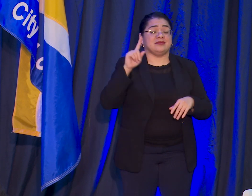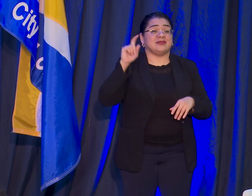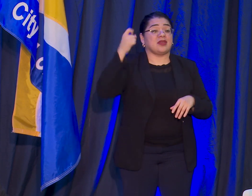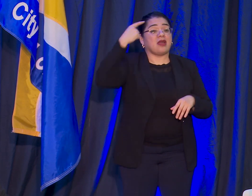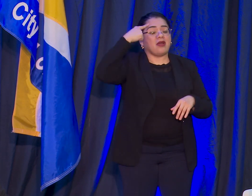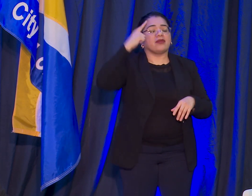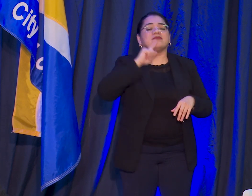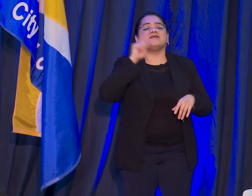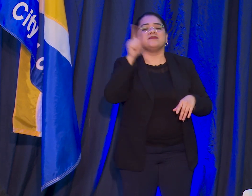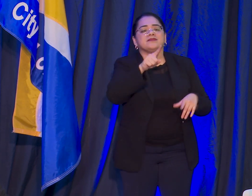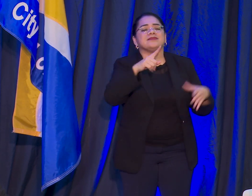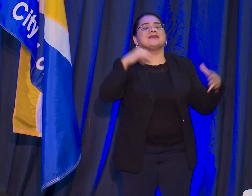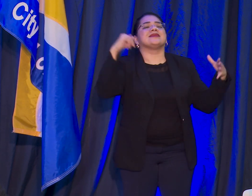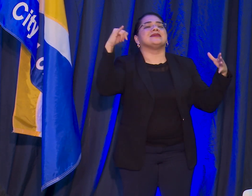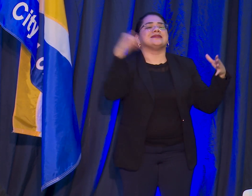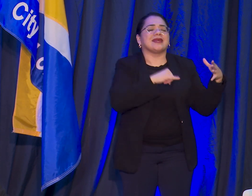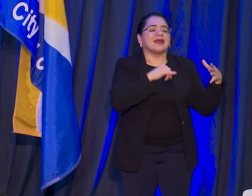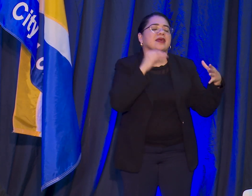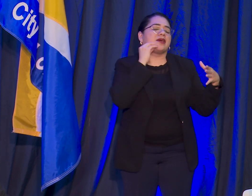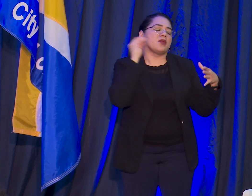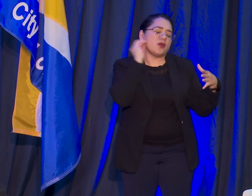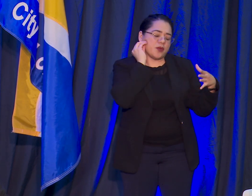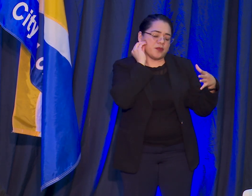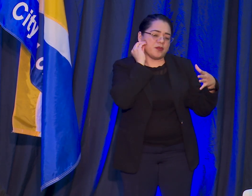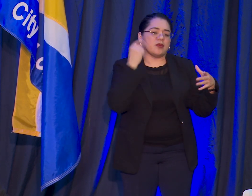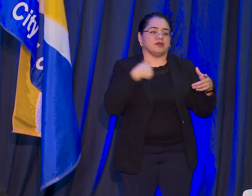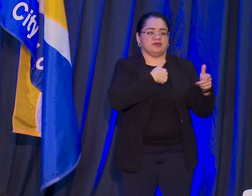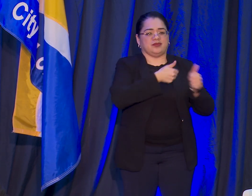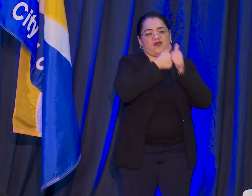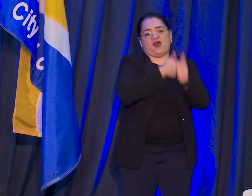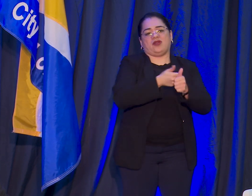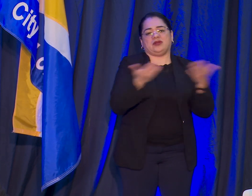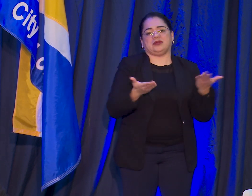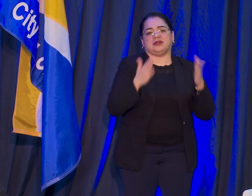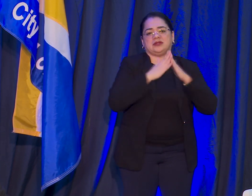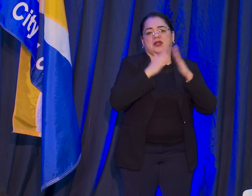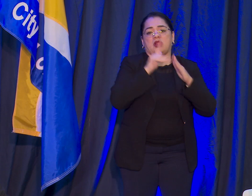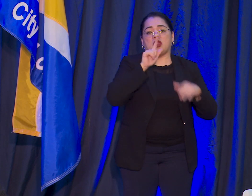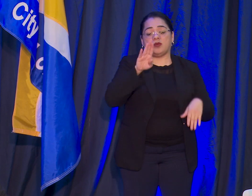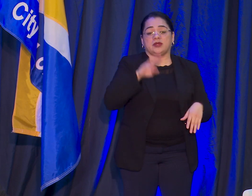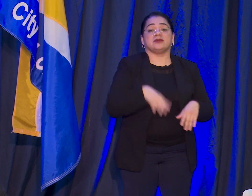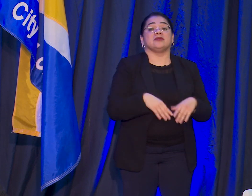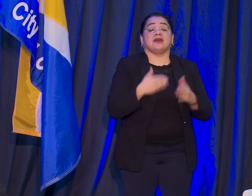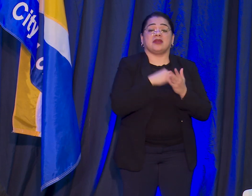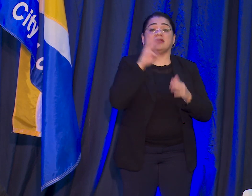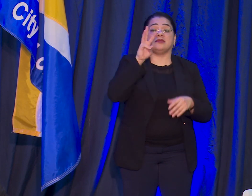mas protégée dozenn su casa repeat ole otra vez la web es w table Punto Long